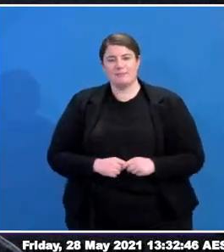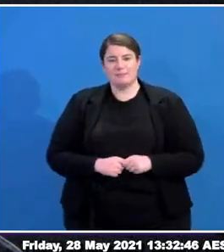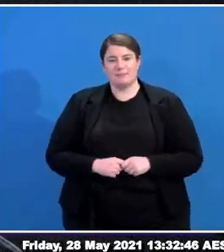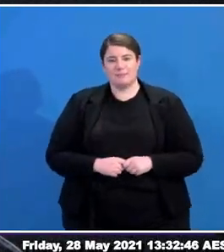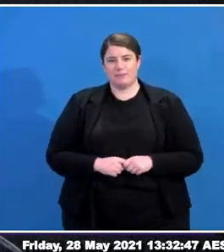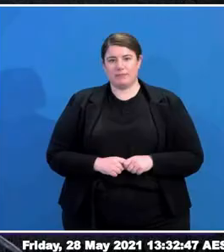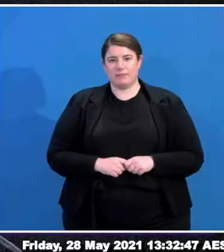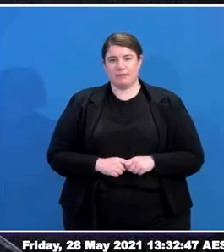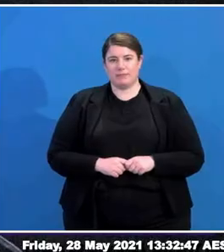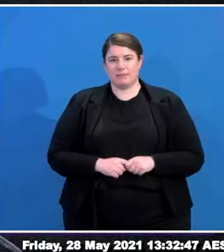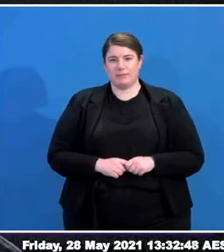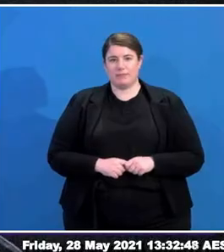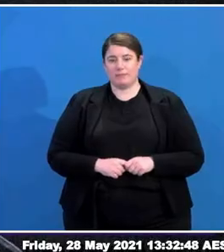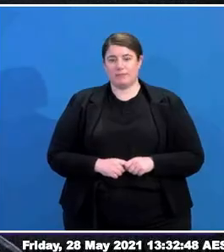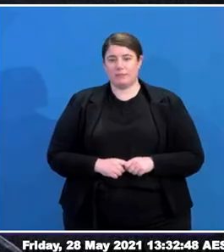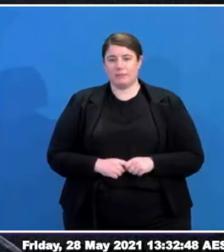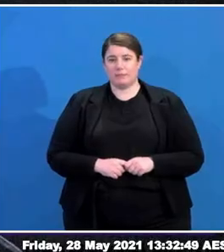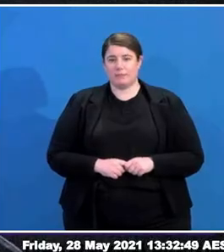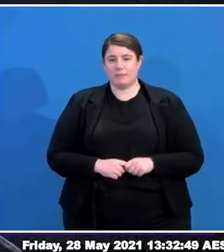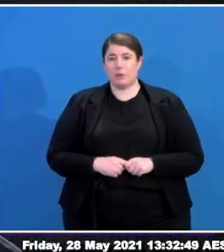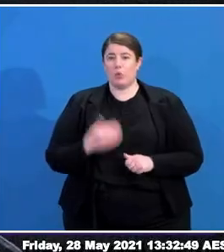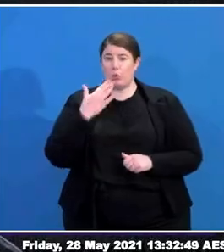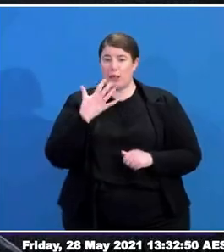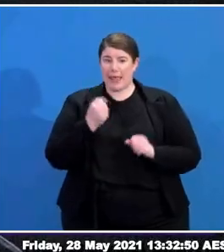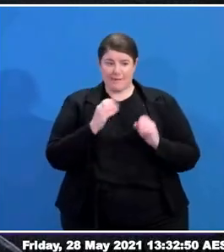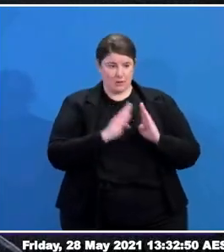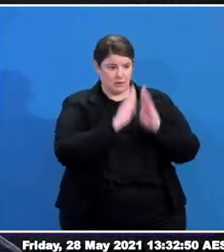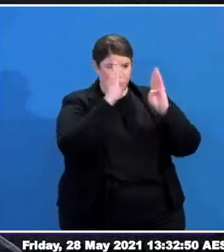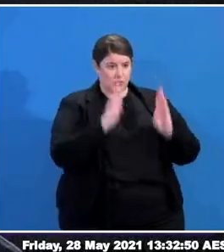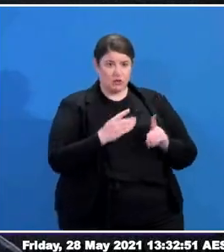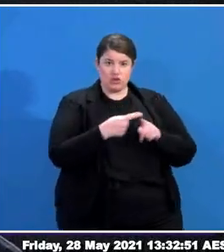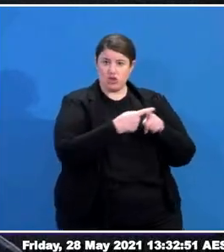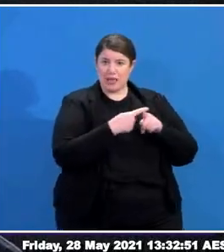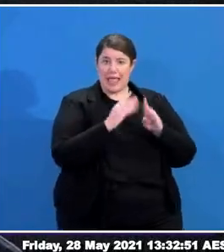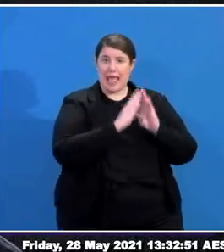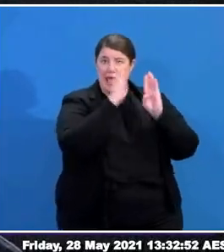As when there is SIL involved, Ms Bennett, we do ask for the SIL providers to provide